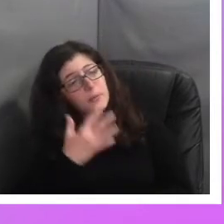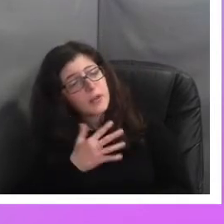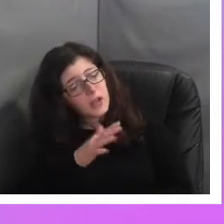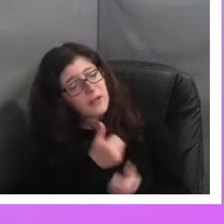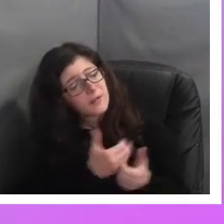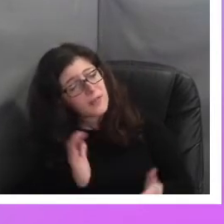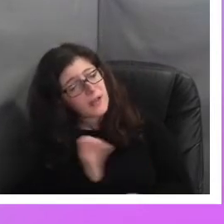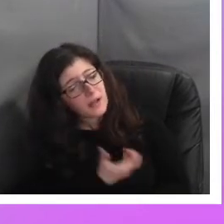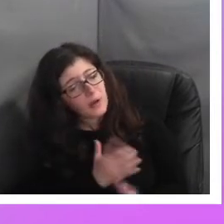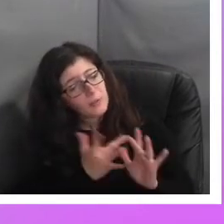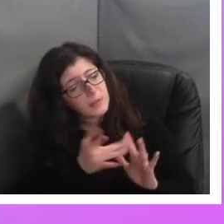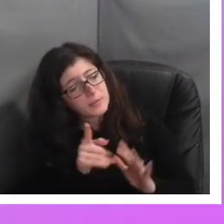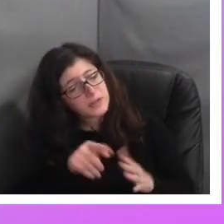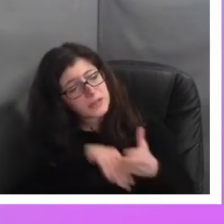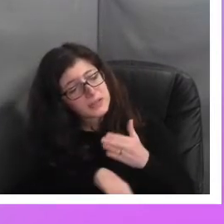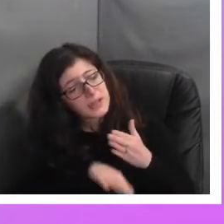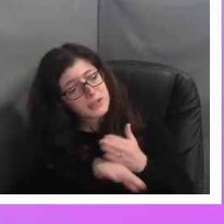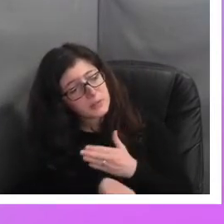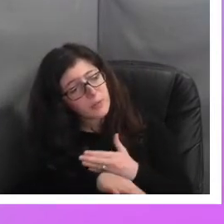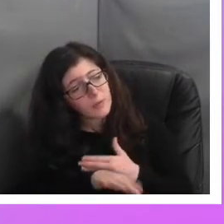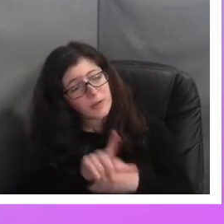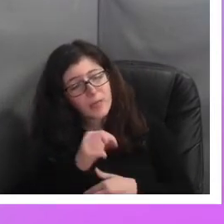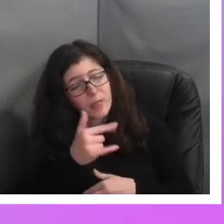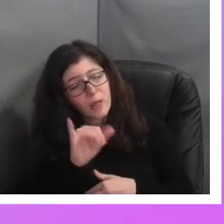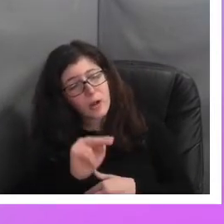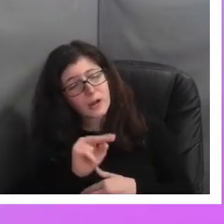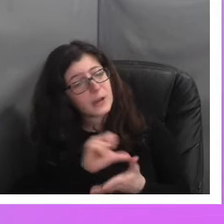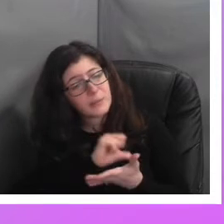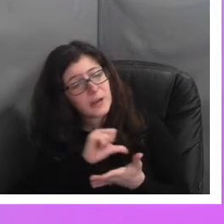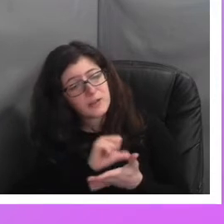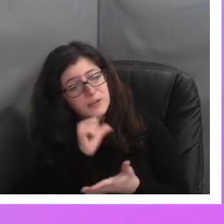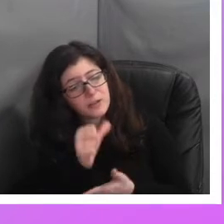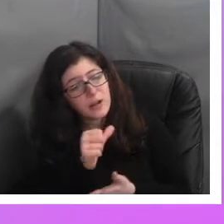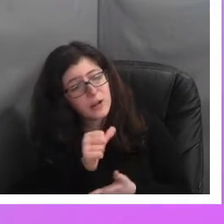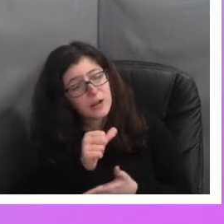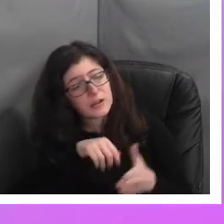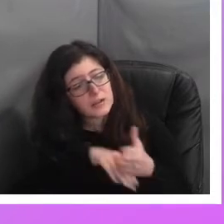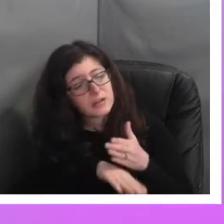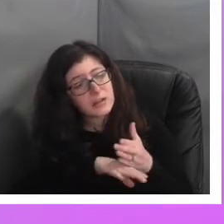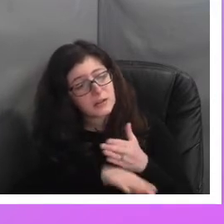except the login page", well, that may be only one element,